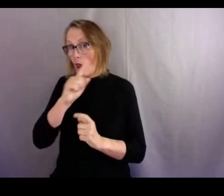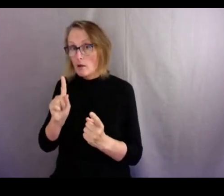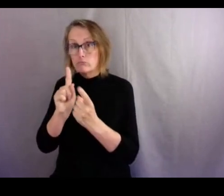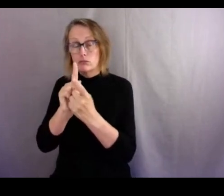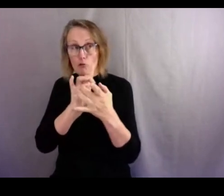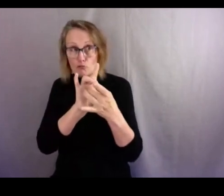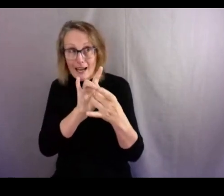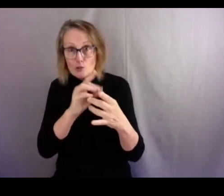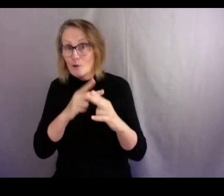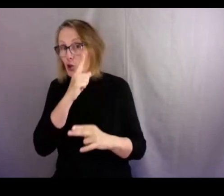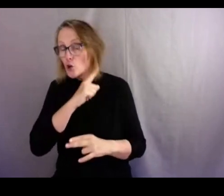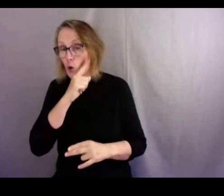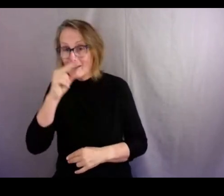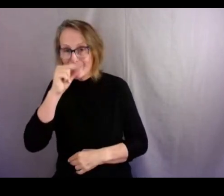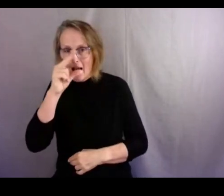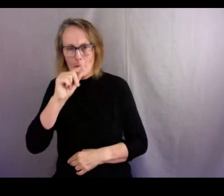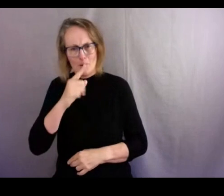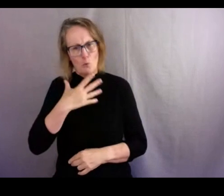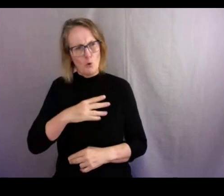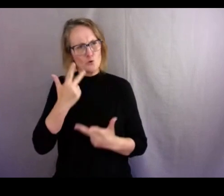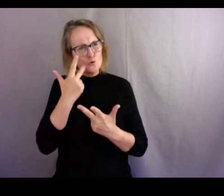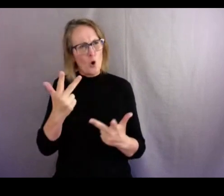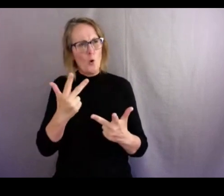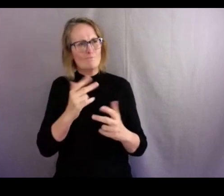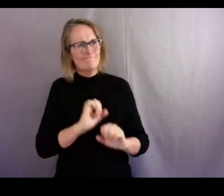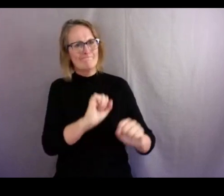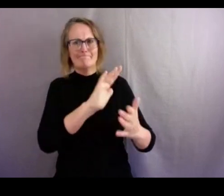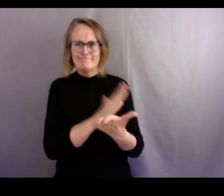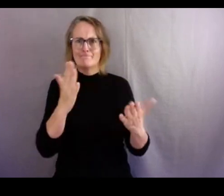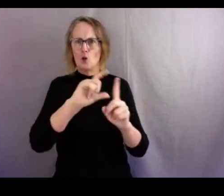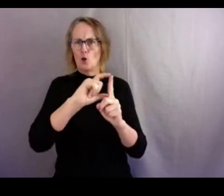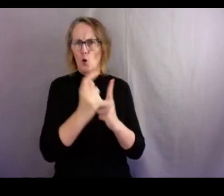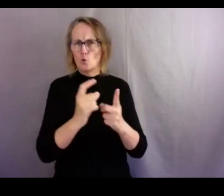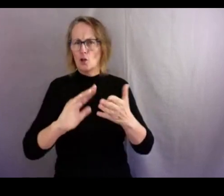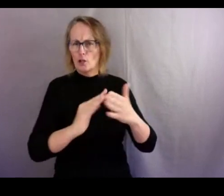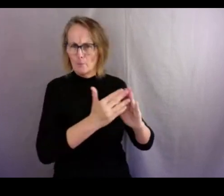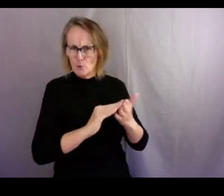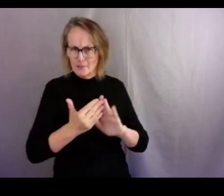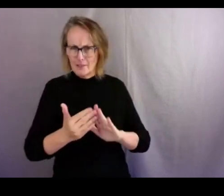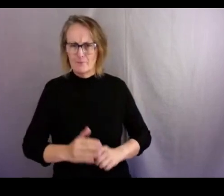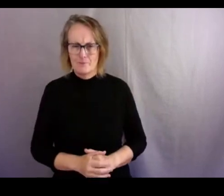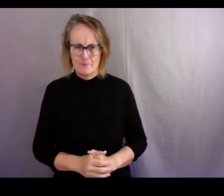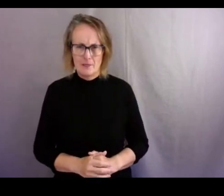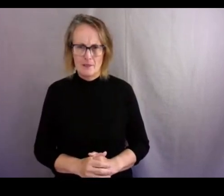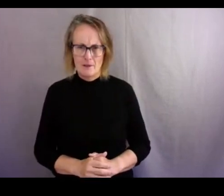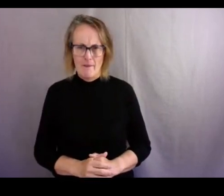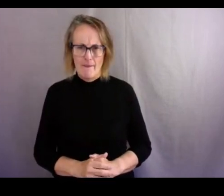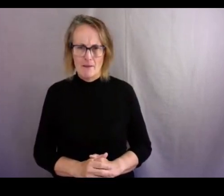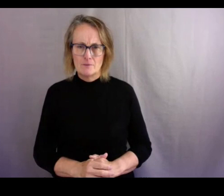the ritz and legends of yesteryear. And Paul Gauguin's stay runs counter to Loti's message sometimes with biting irony.